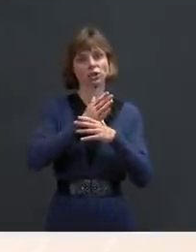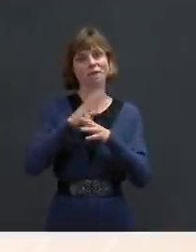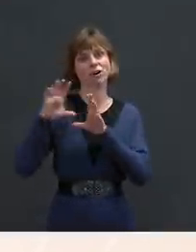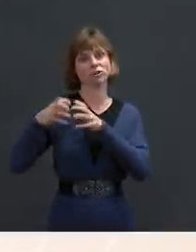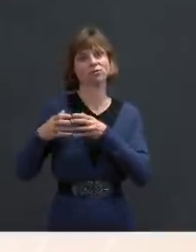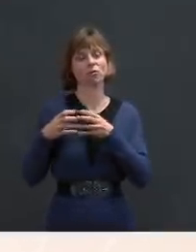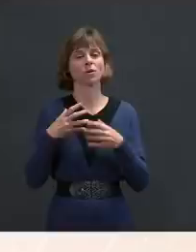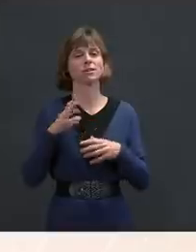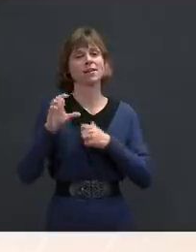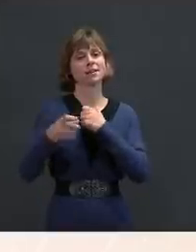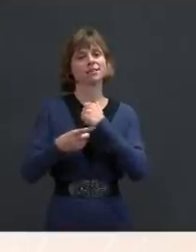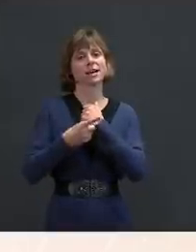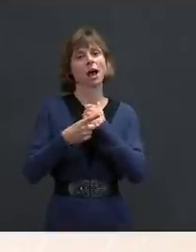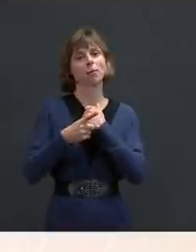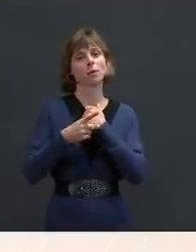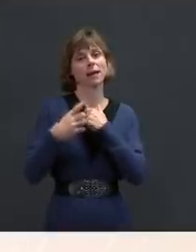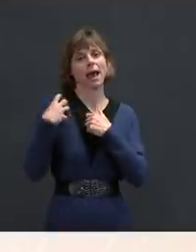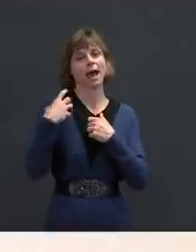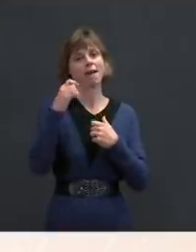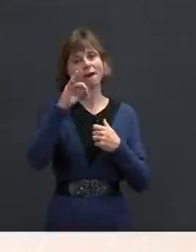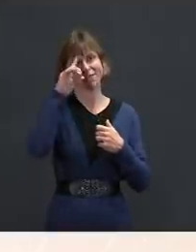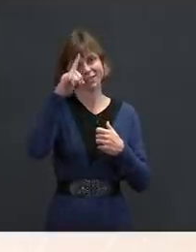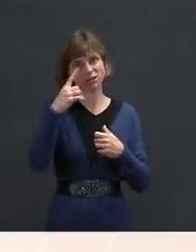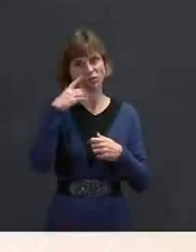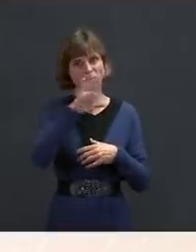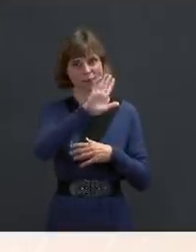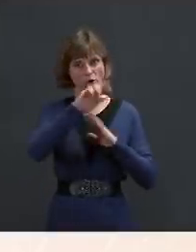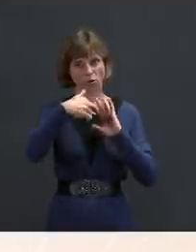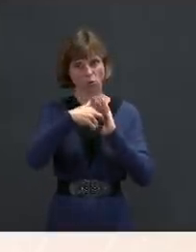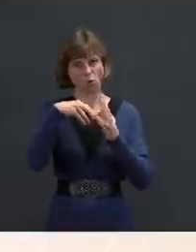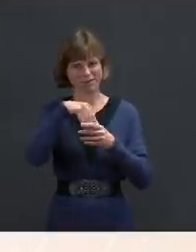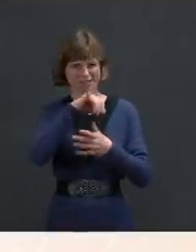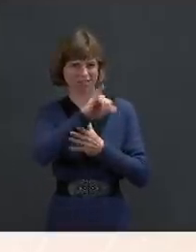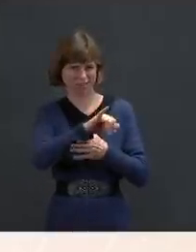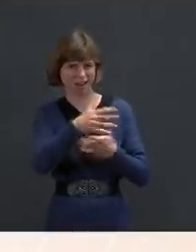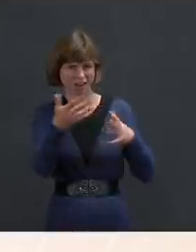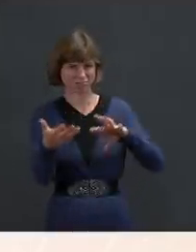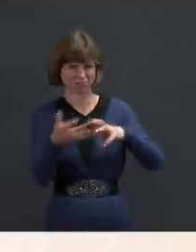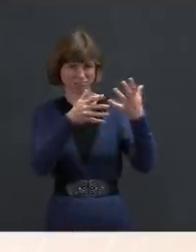for his role in the operation. We have also conveyed very clearly